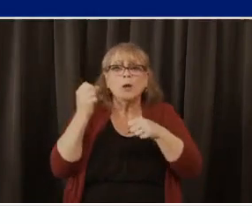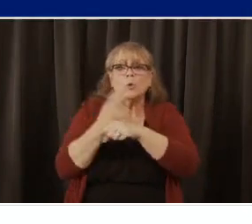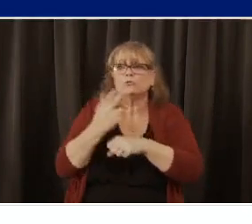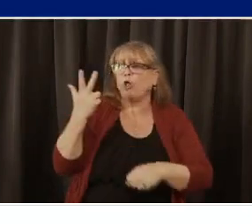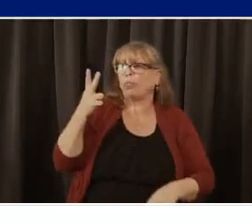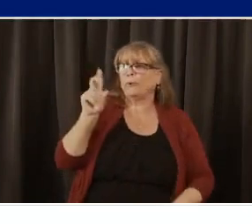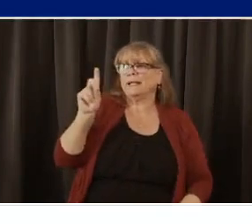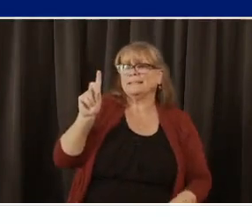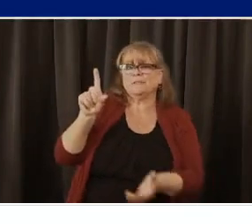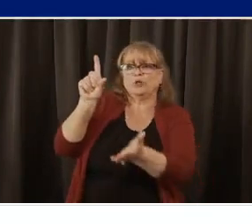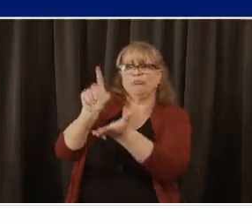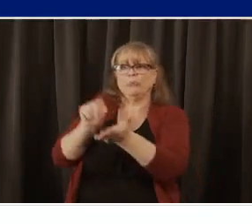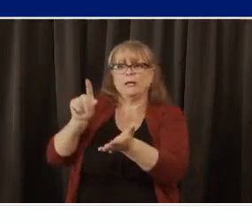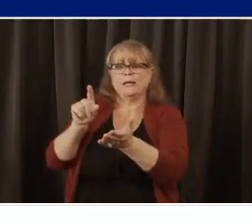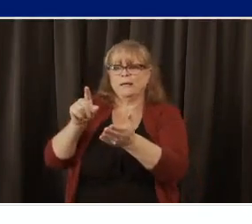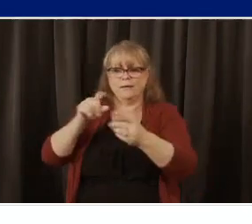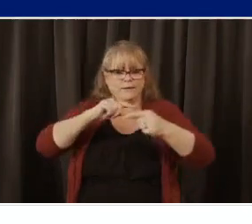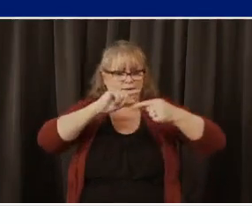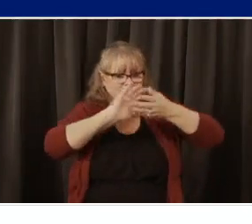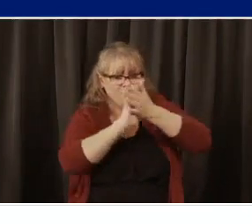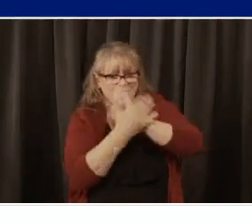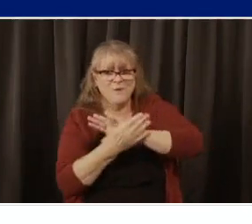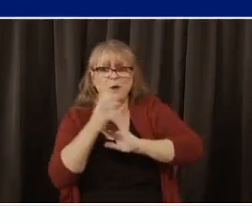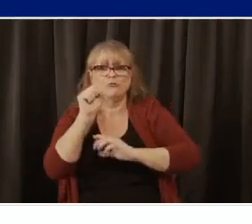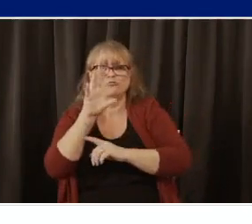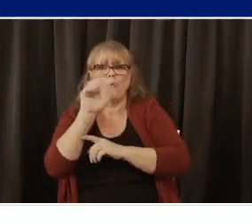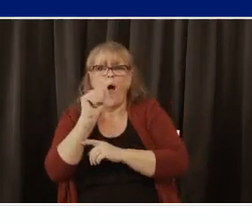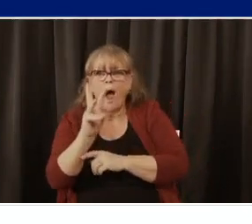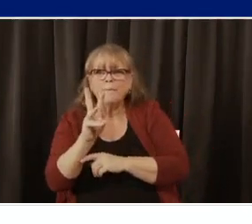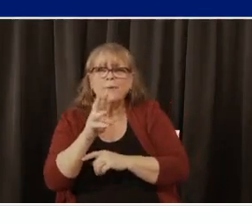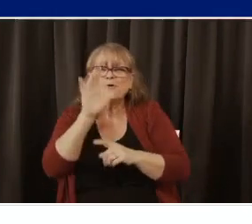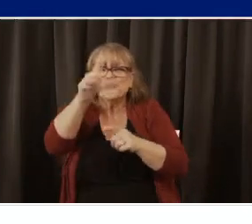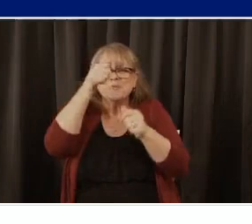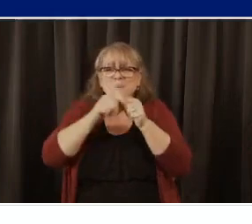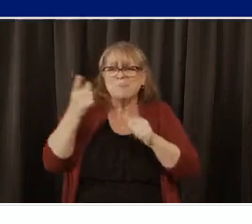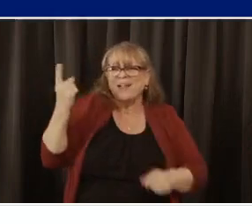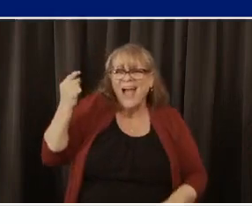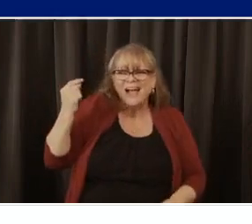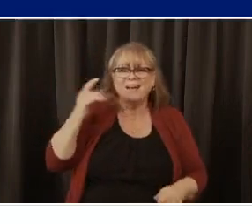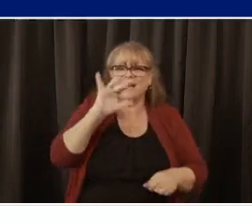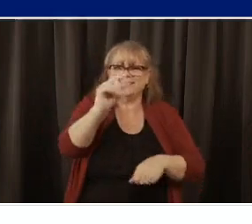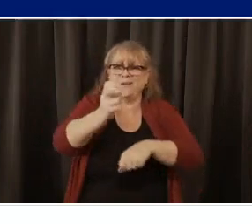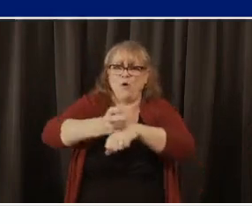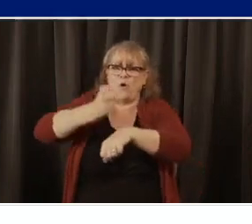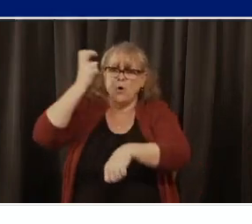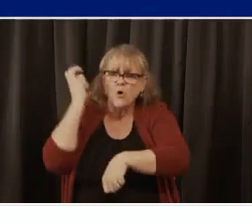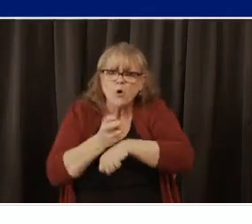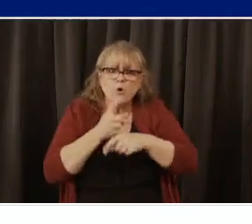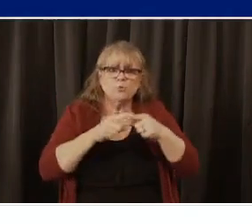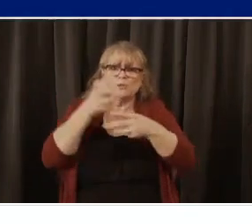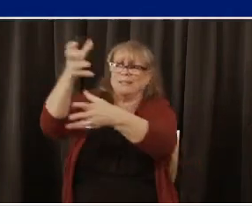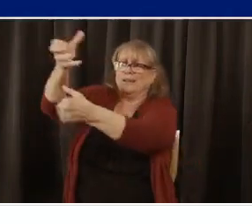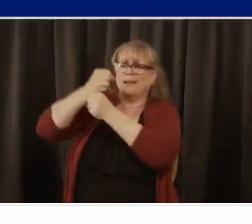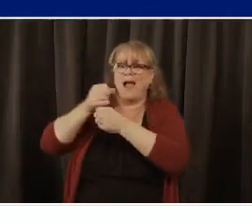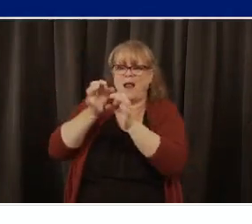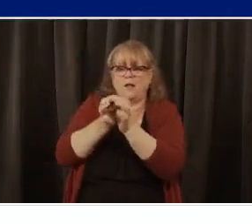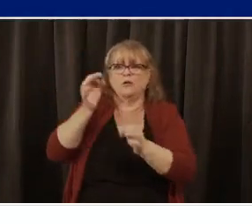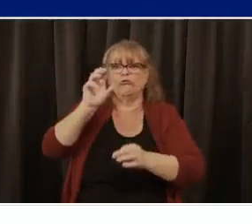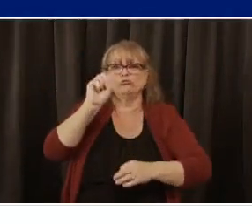And scientists at the lab tested these products on themselves, when there was nobody else to do this,